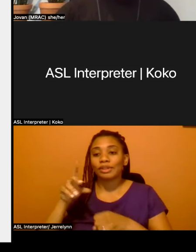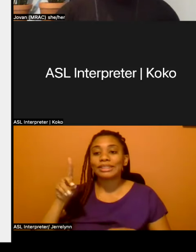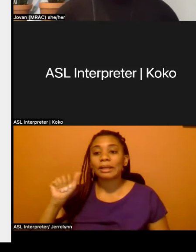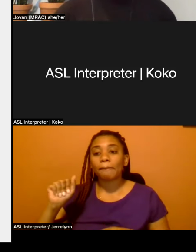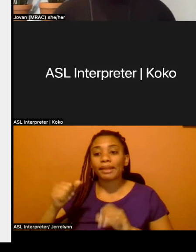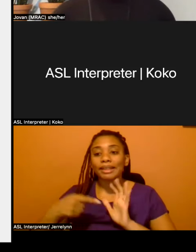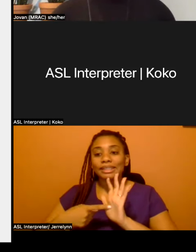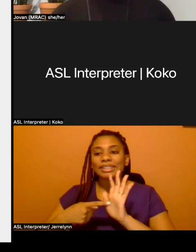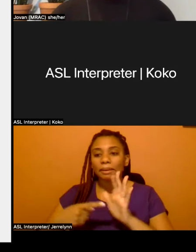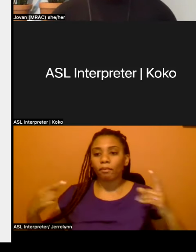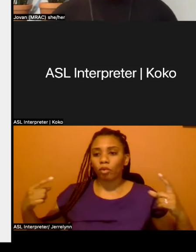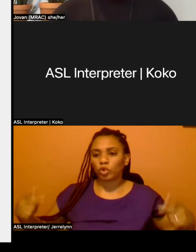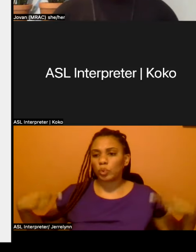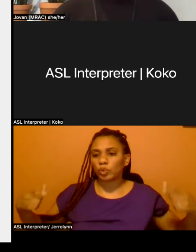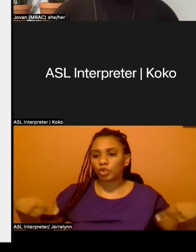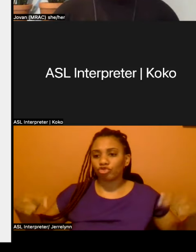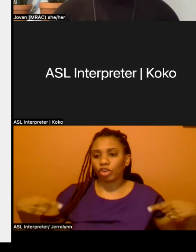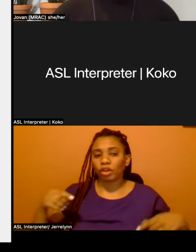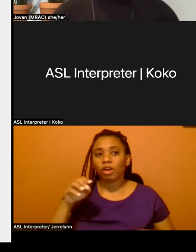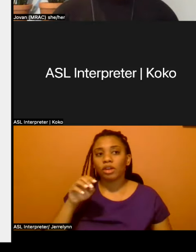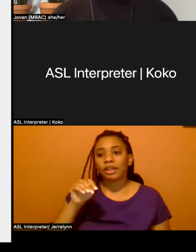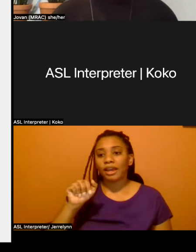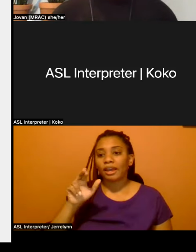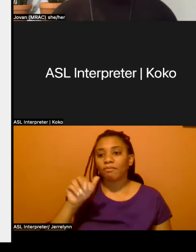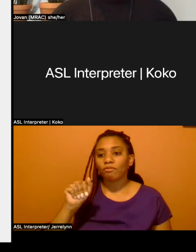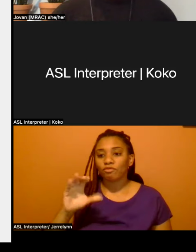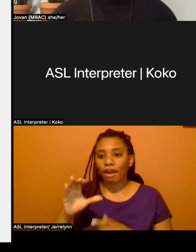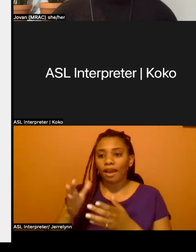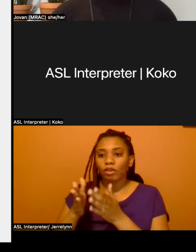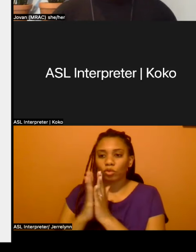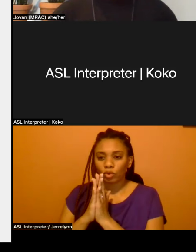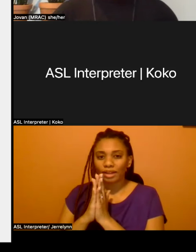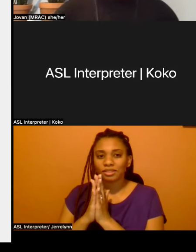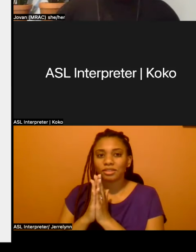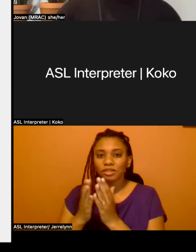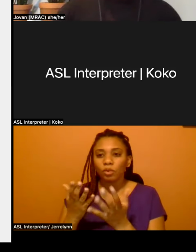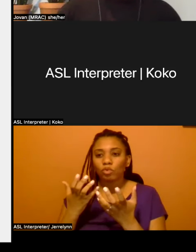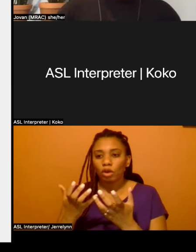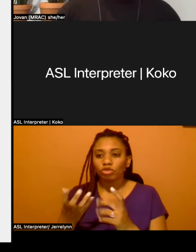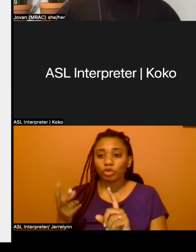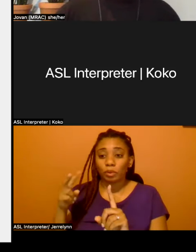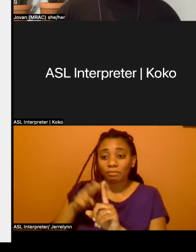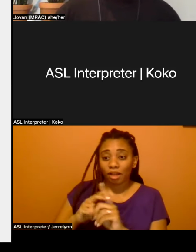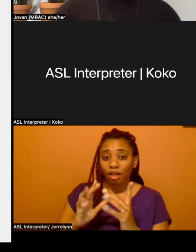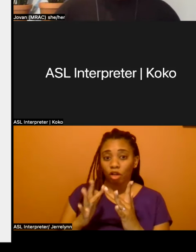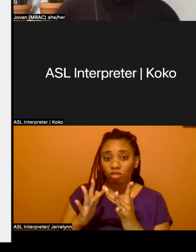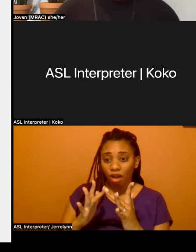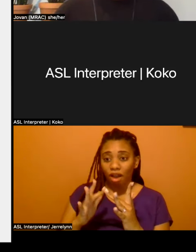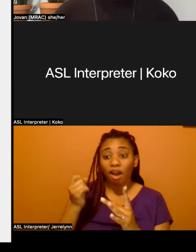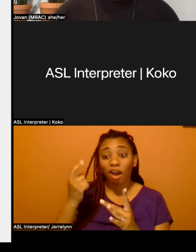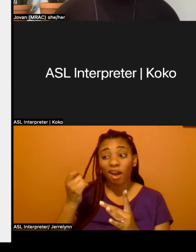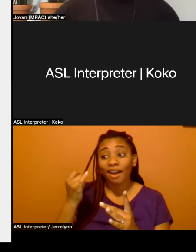So MRAC requests that all applicants apply online unless a disability prevents them from doing so.